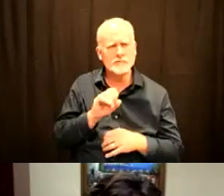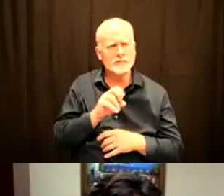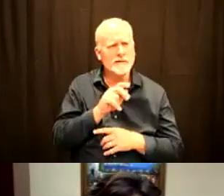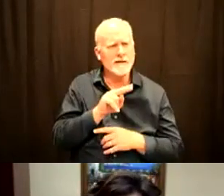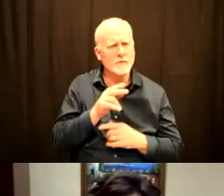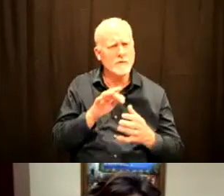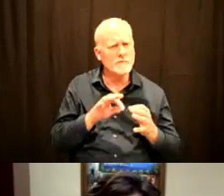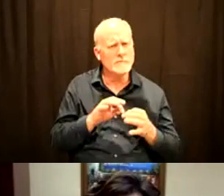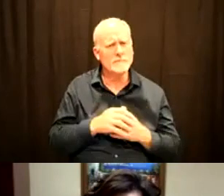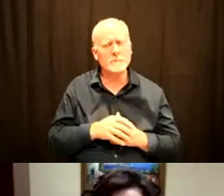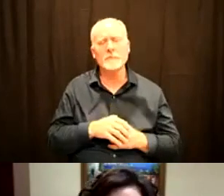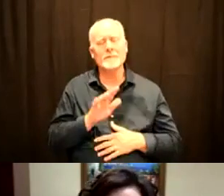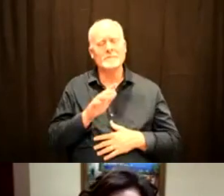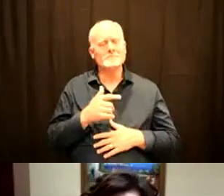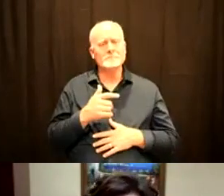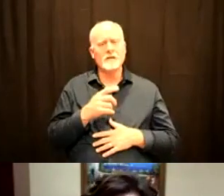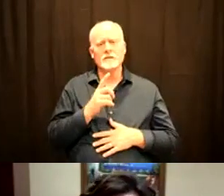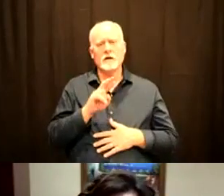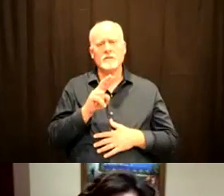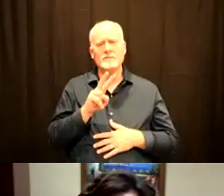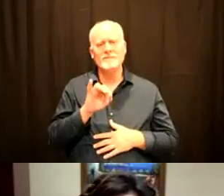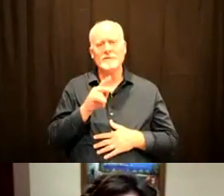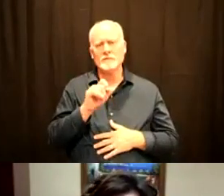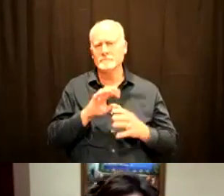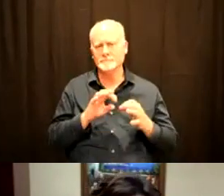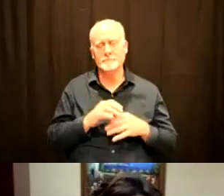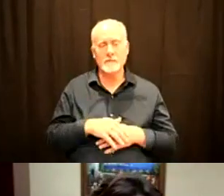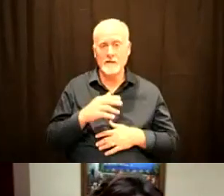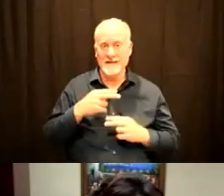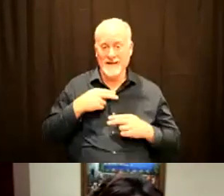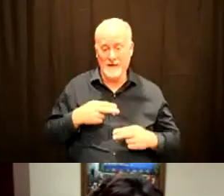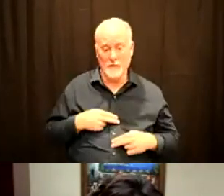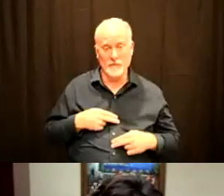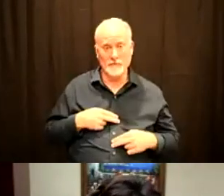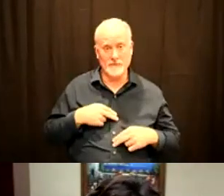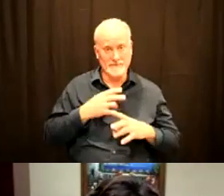so pam i would add i i would have everyone know the health and safety committee which the leaders